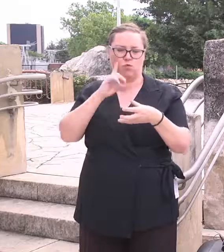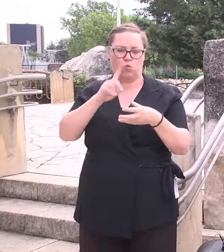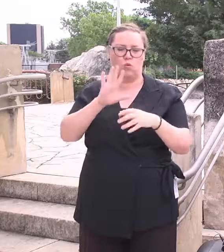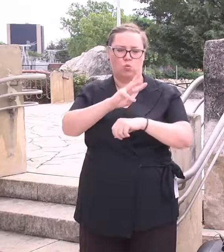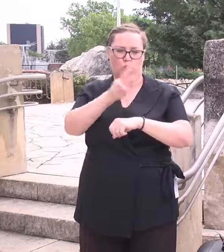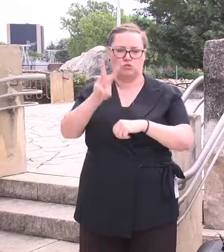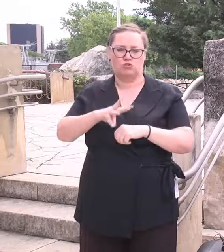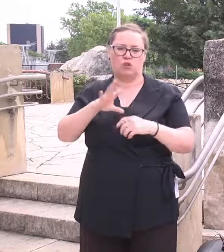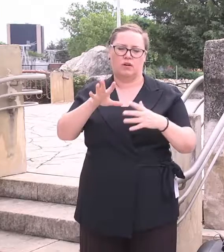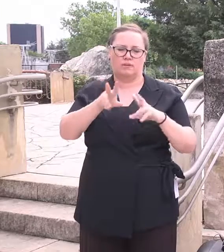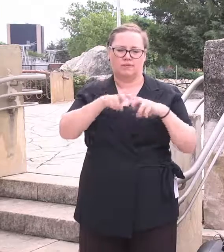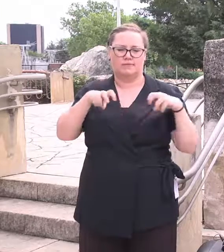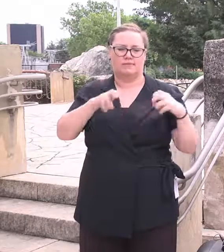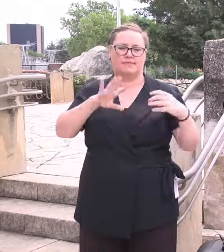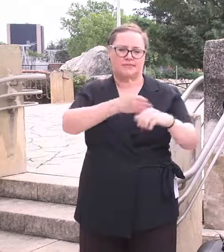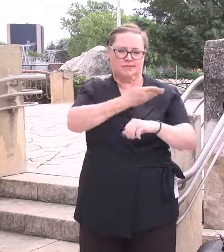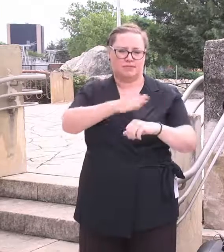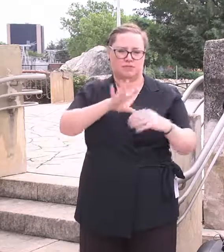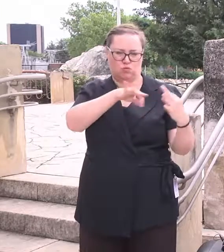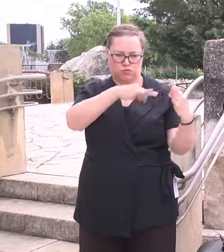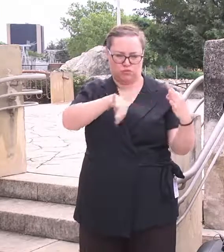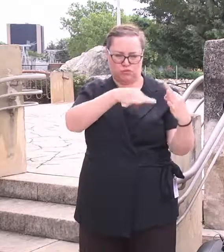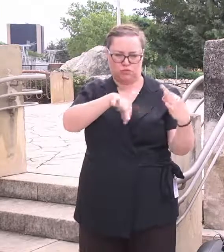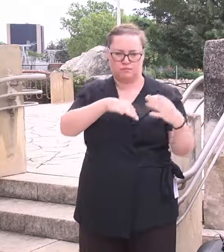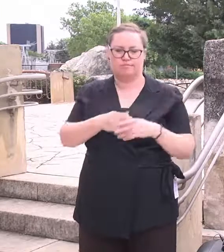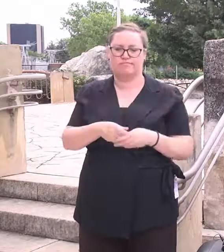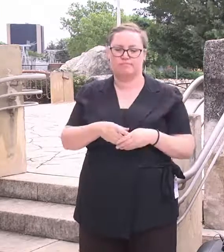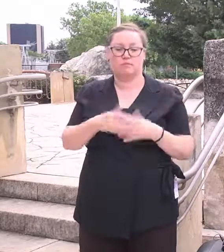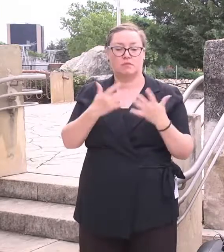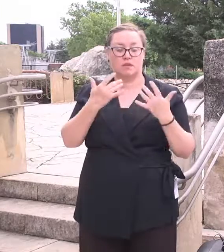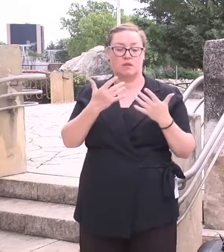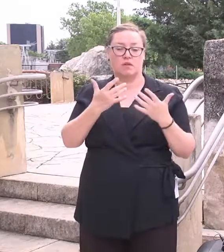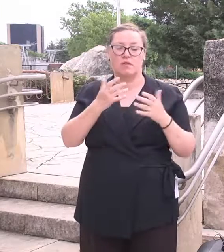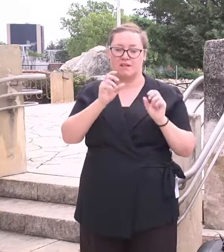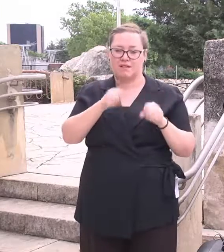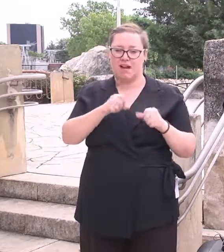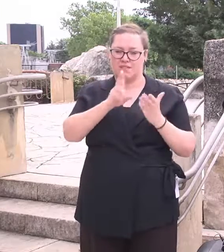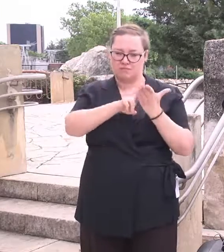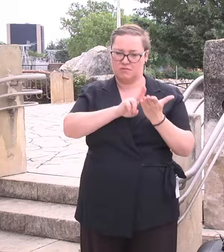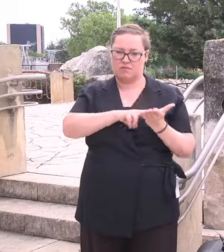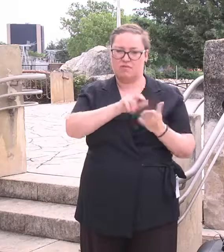now open at all seven library locations and through the free beanstack app participants